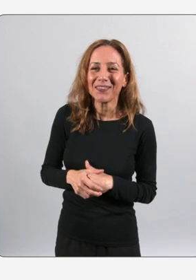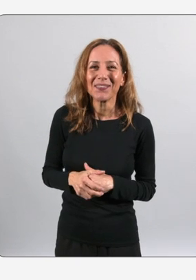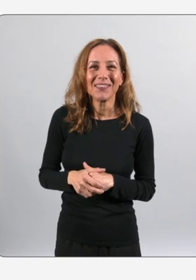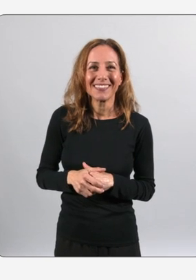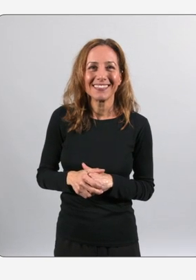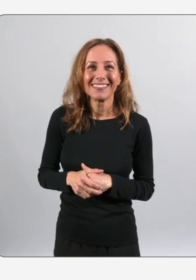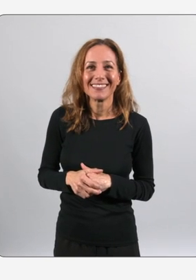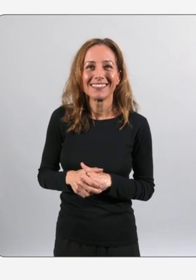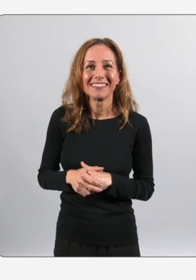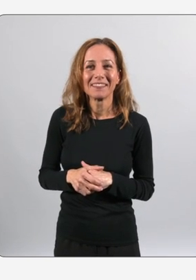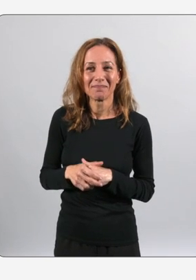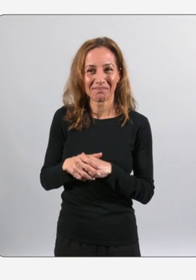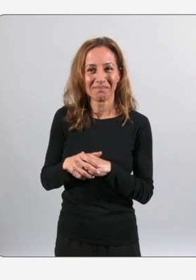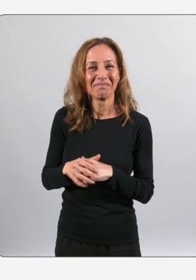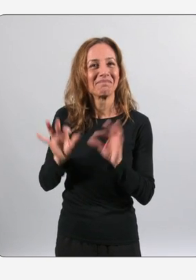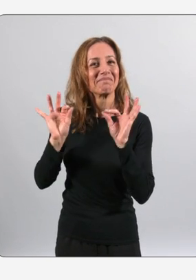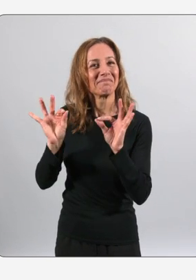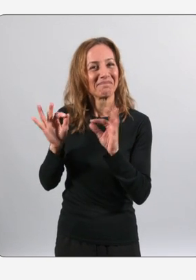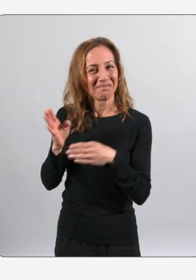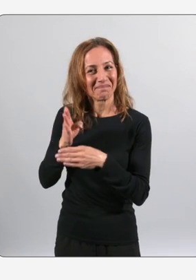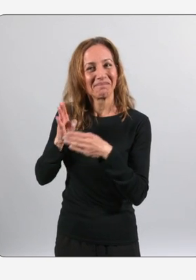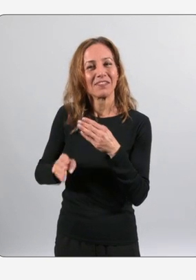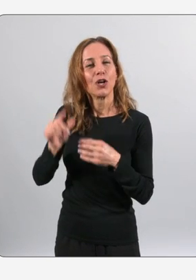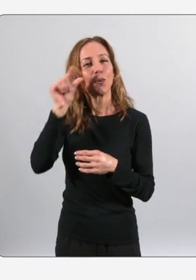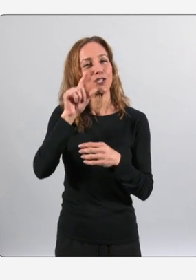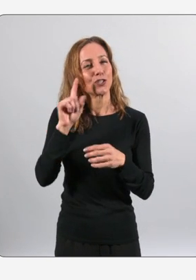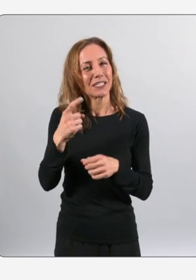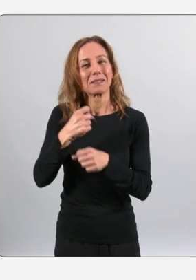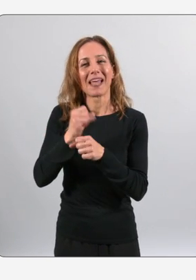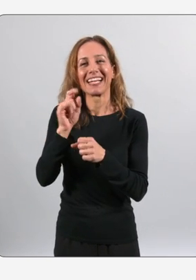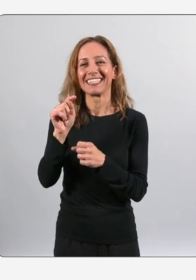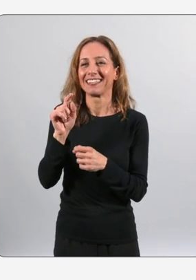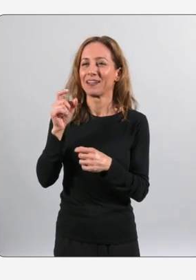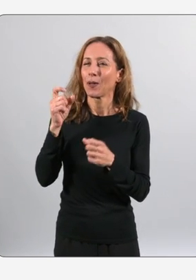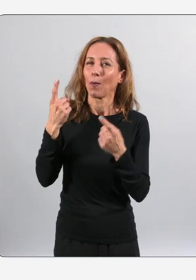Google just makes it work. Thank you all, and thank you, Jason.